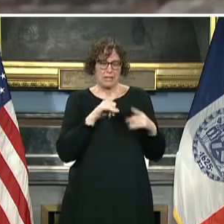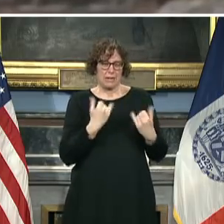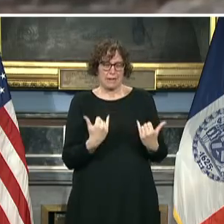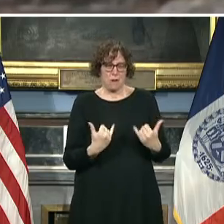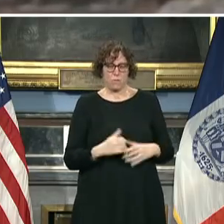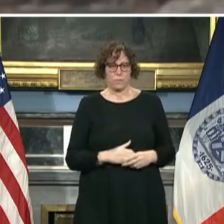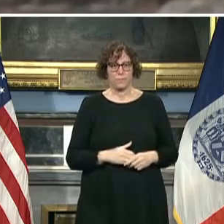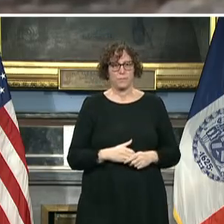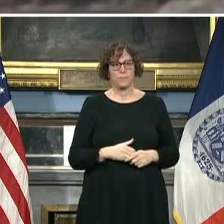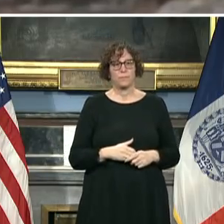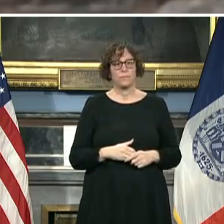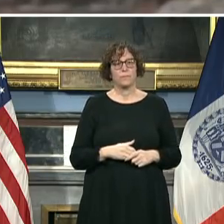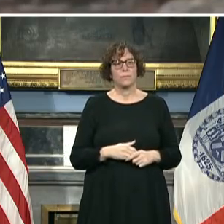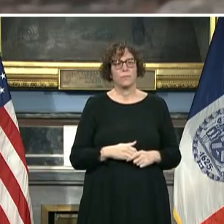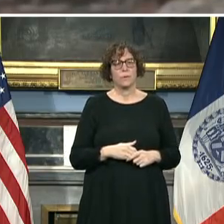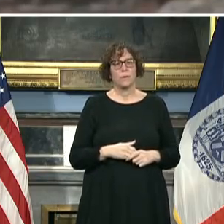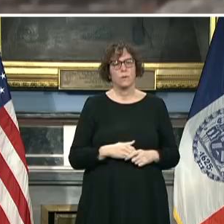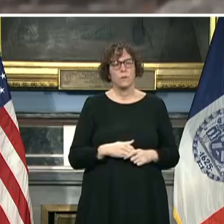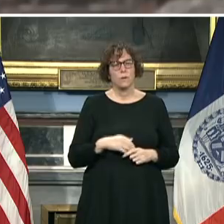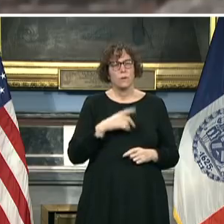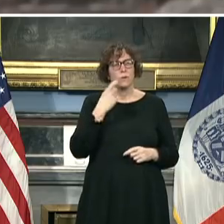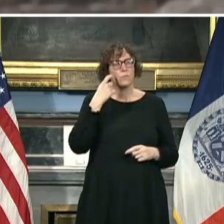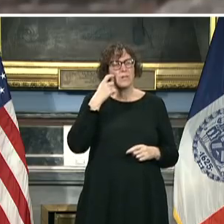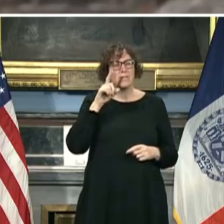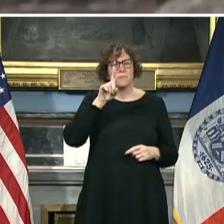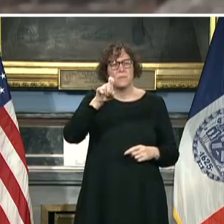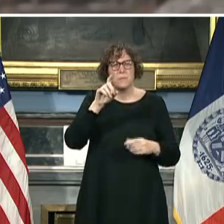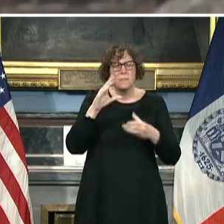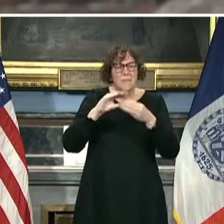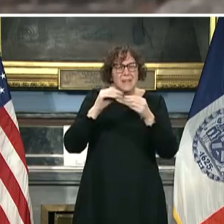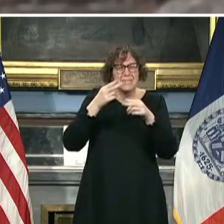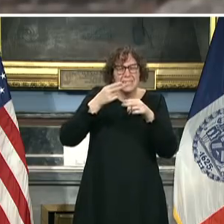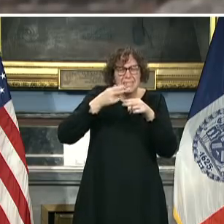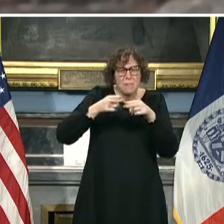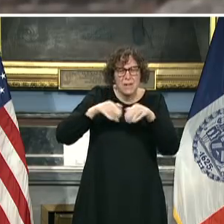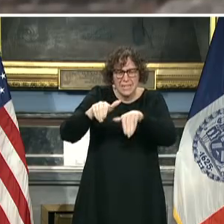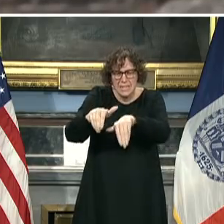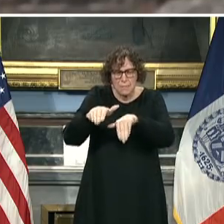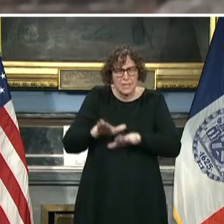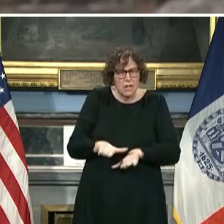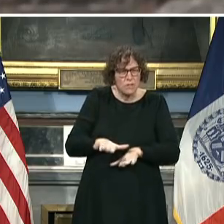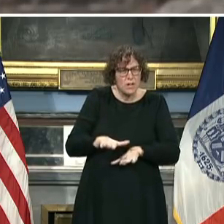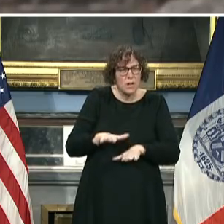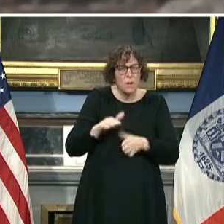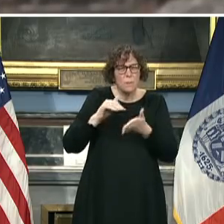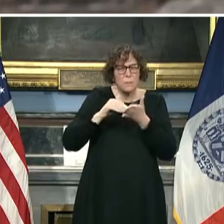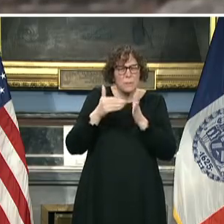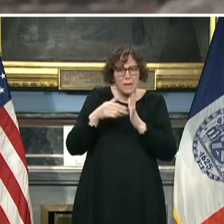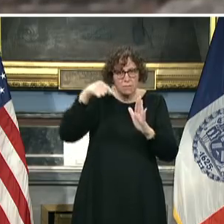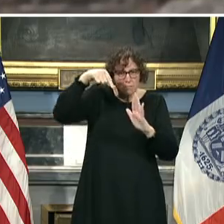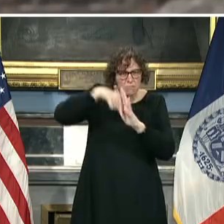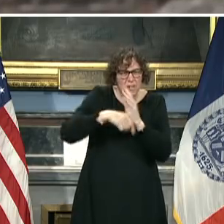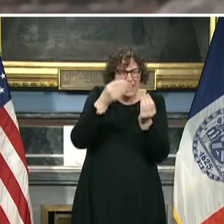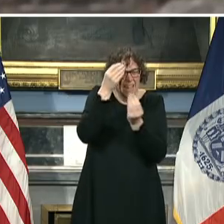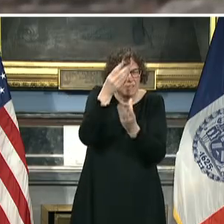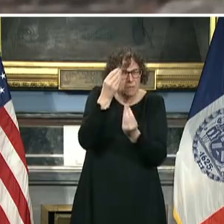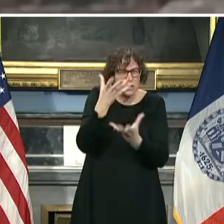ANSWER TODAY. YES. OUY MENTIONED TEMPORARY BURIALS. WHAT DOES THAT